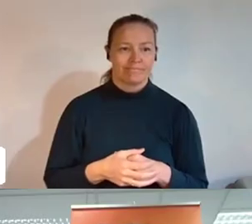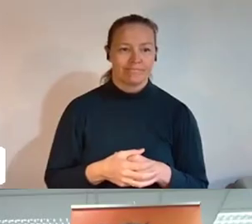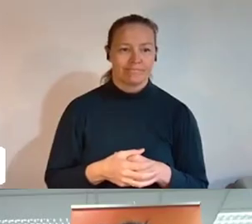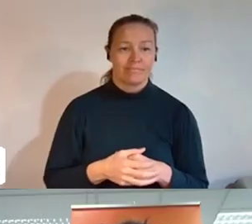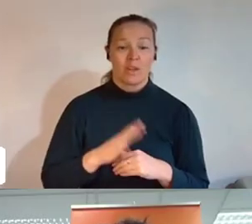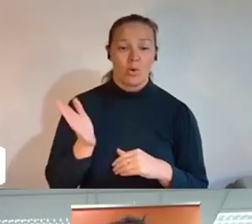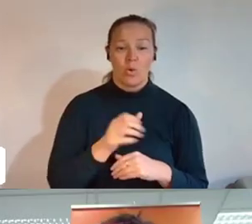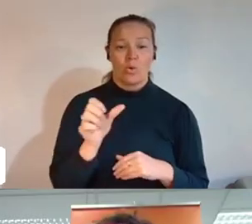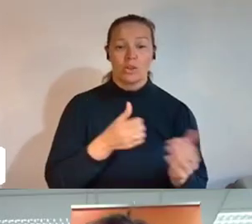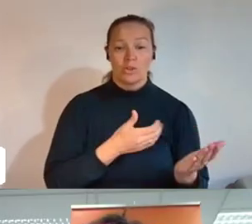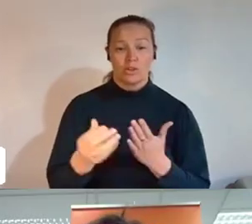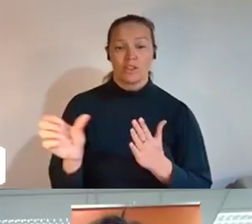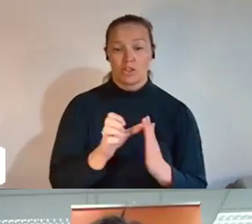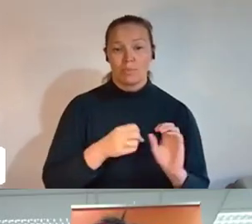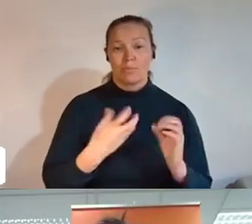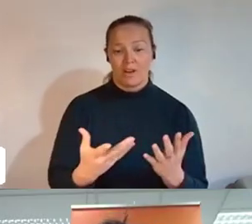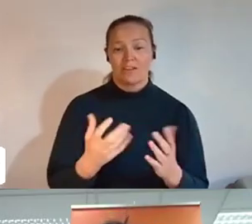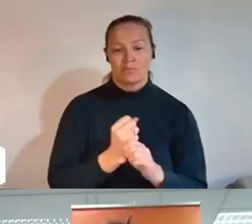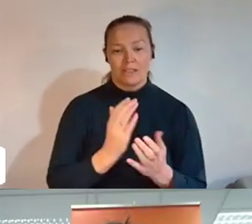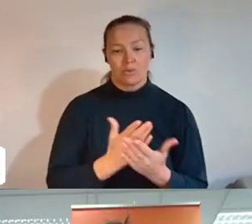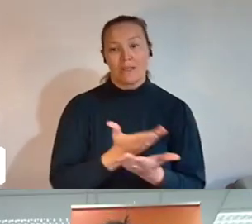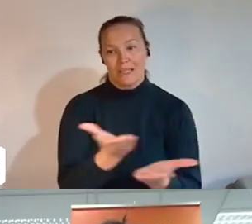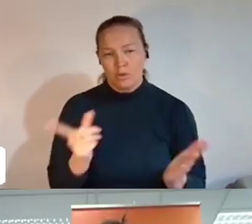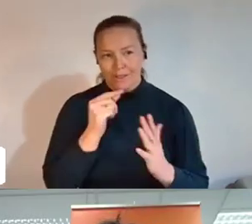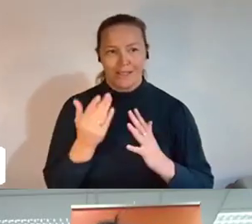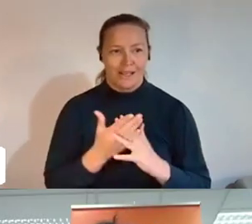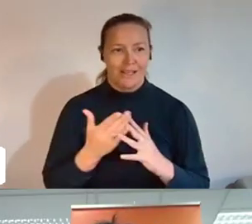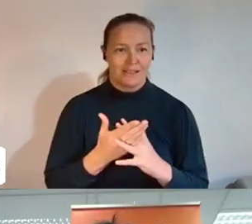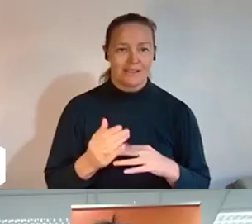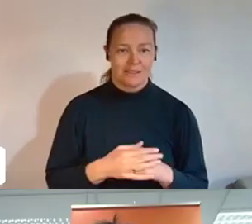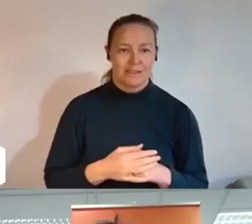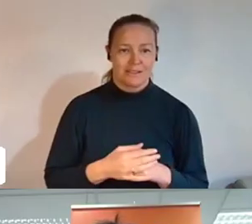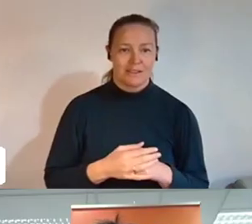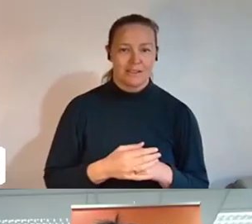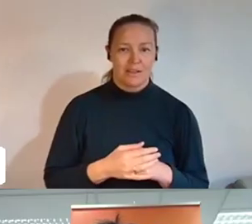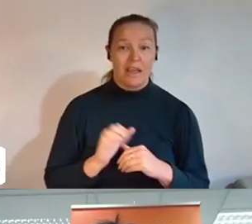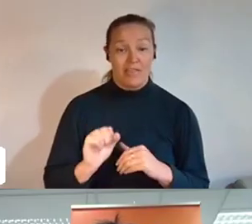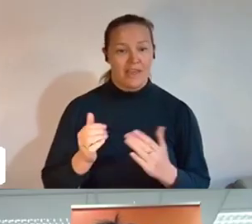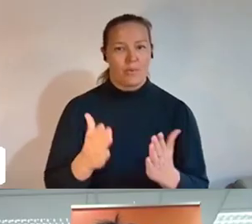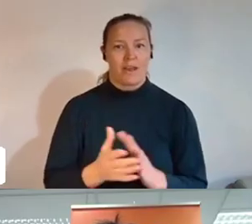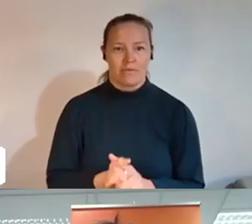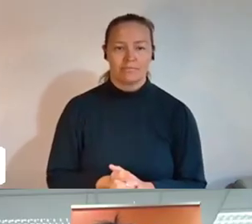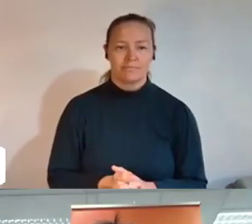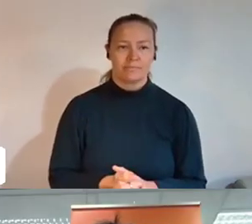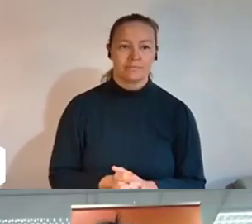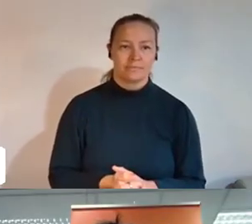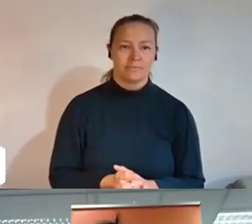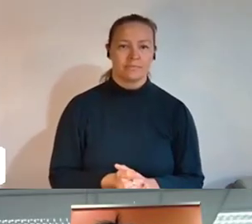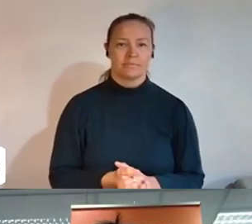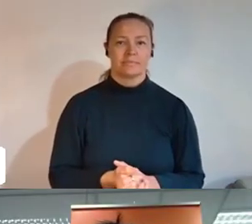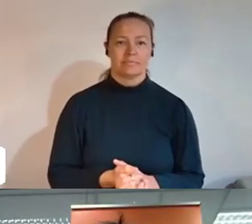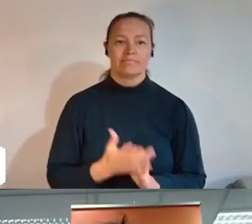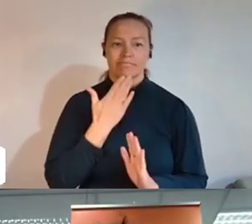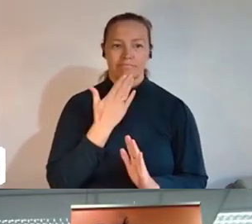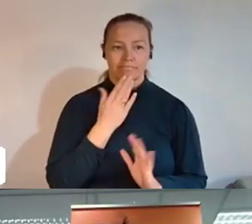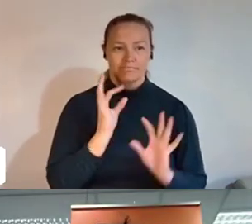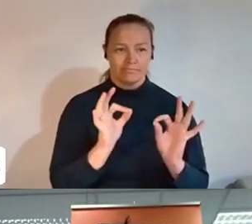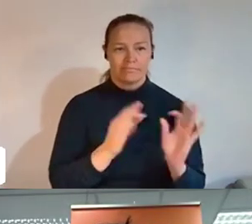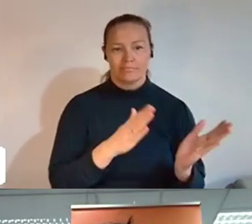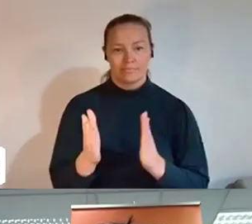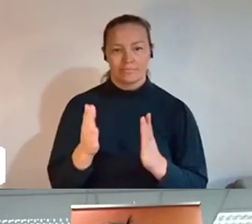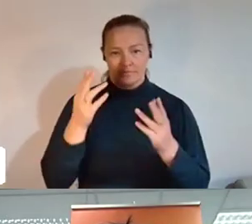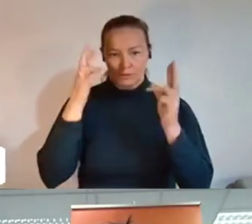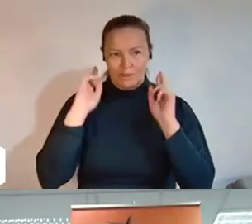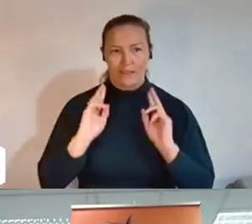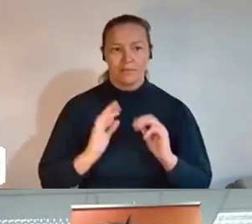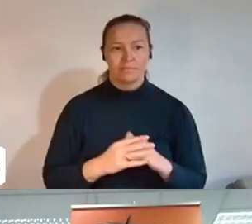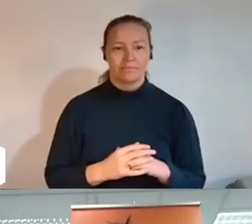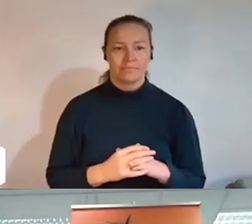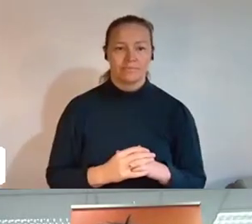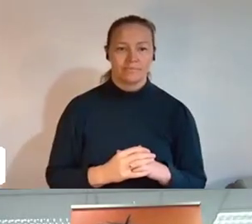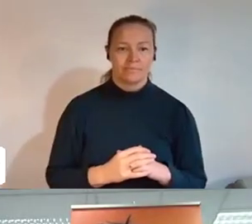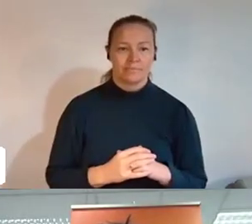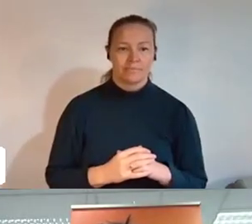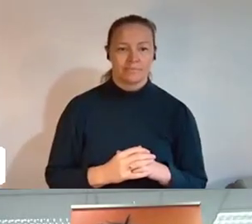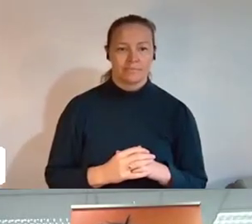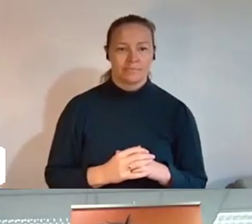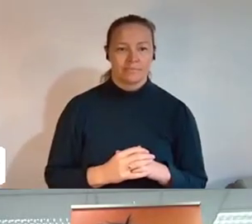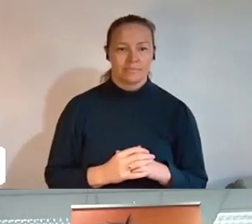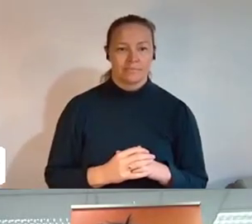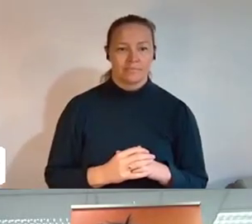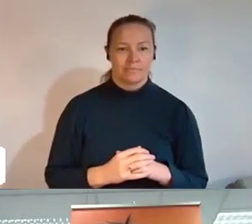provided so everyone can access them in the way they want to. Fantastic. Rebecca. The benefit